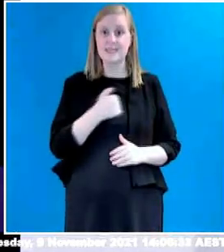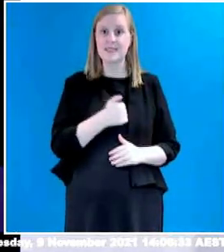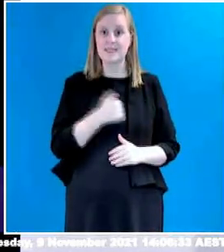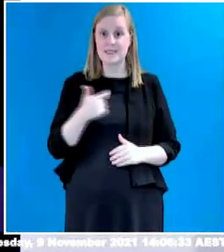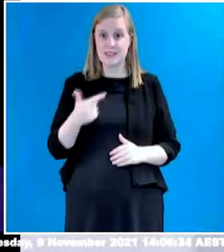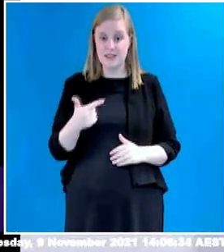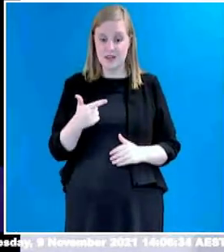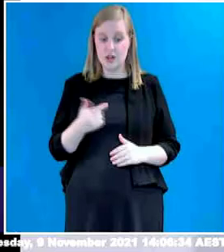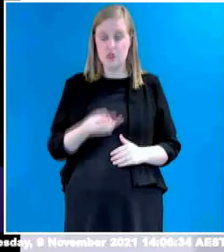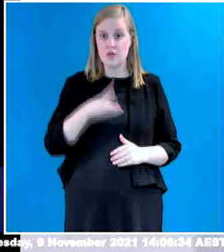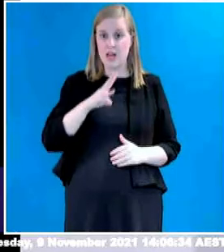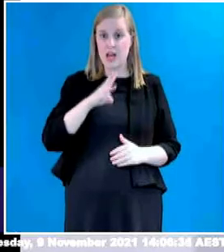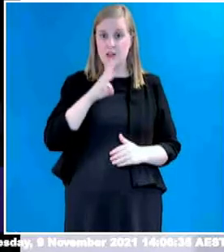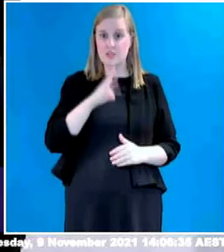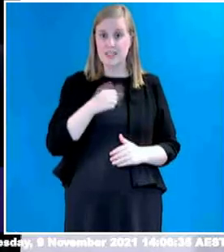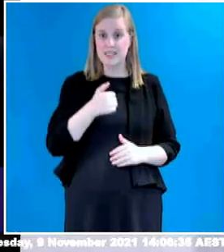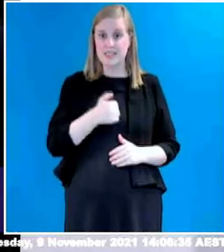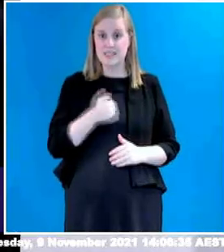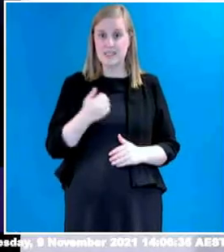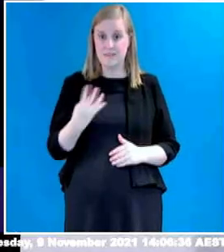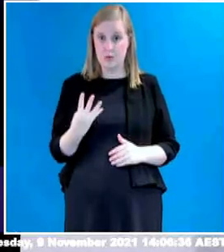in the November paper.